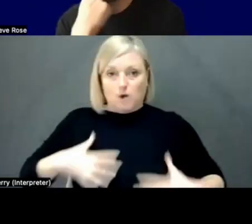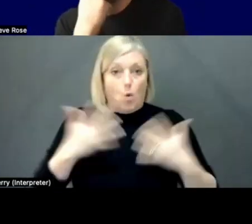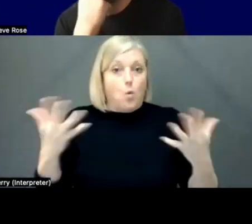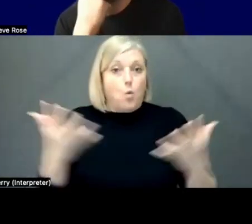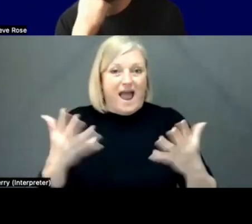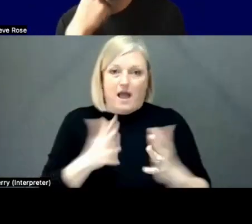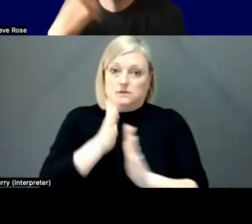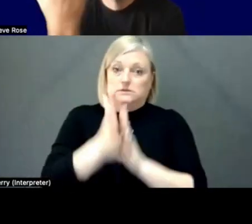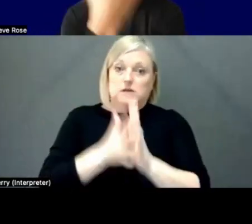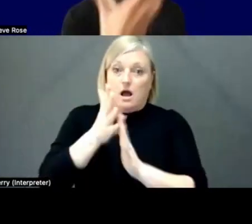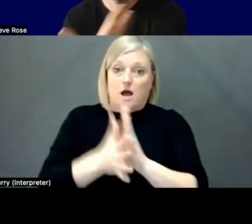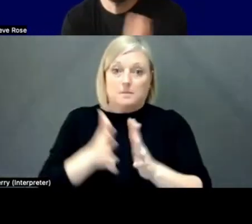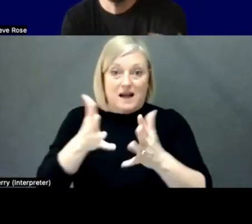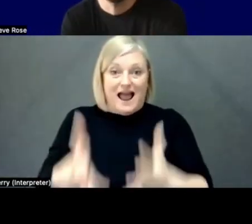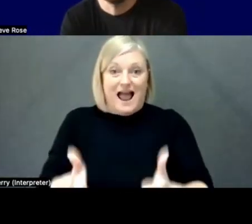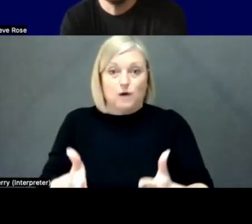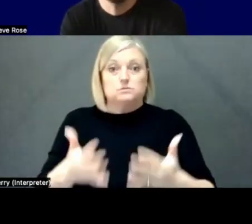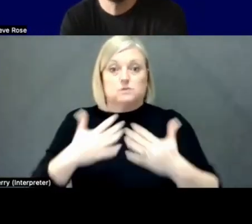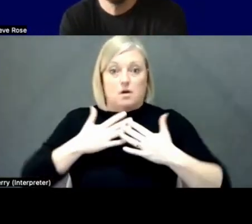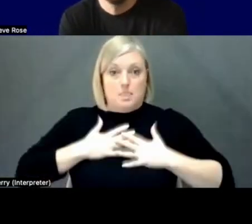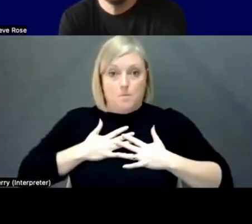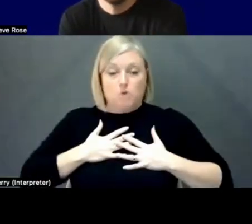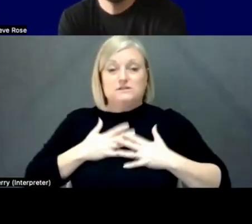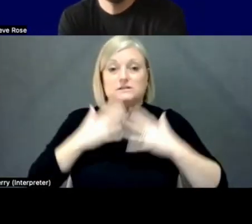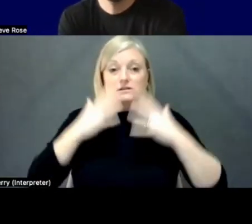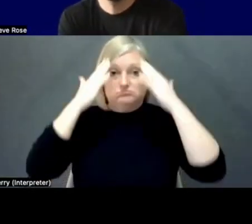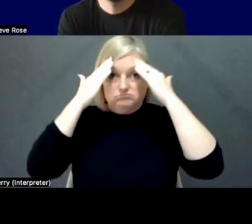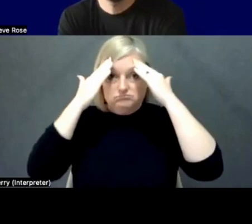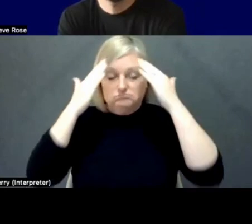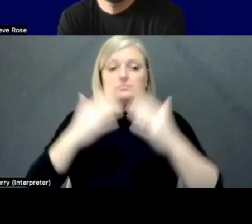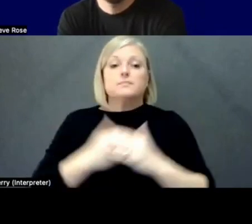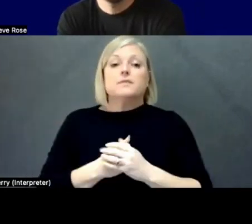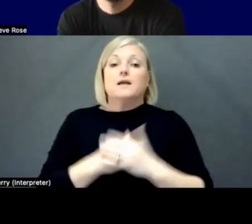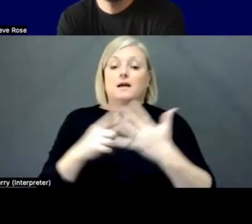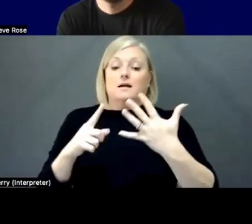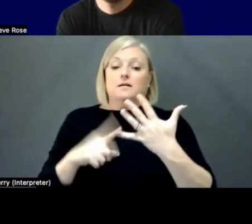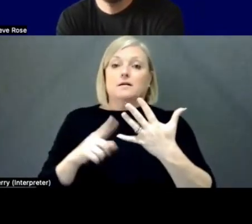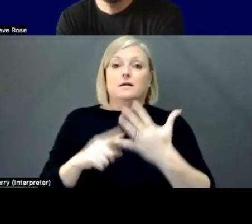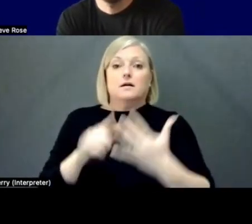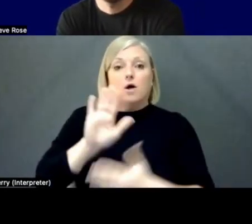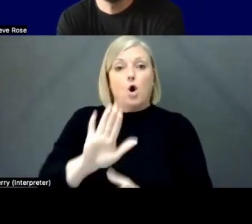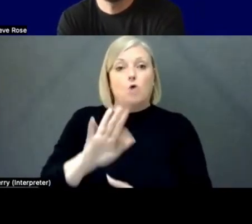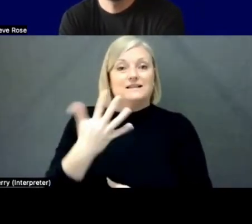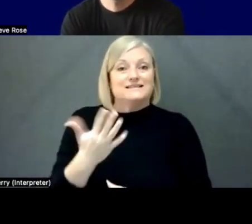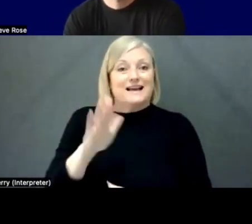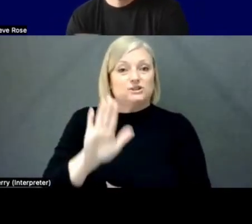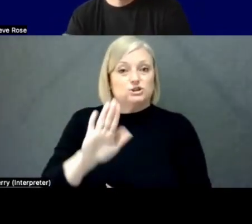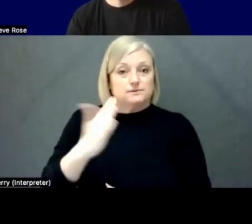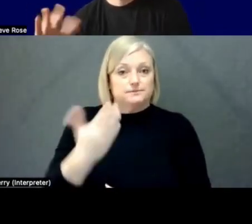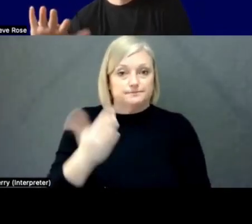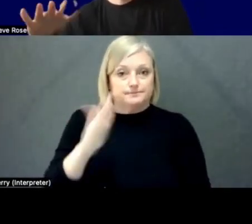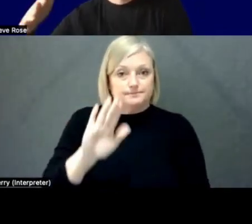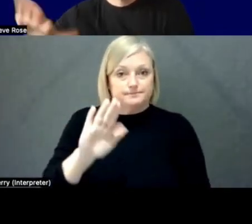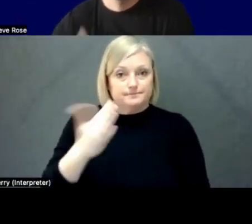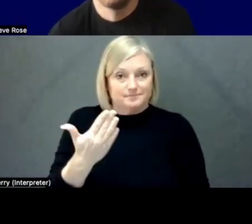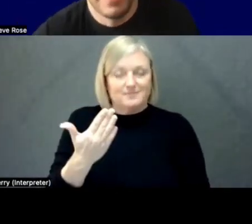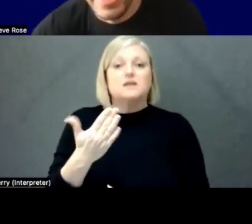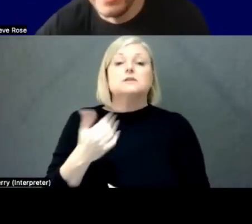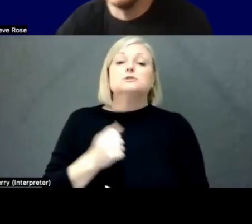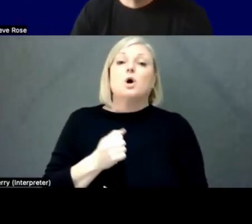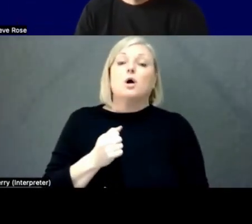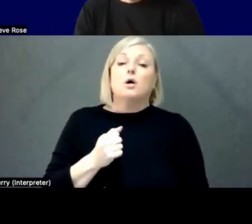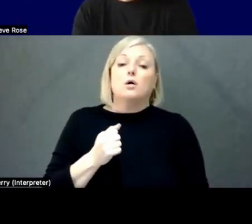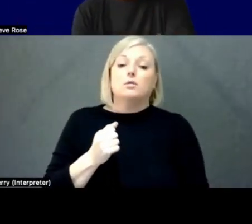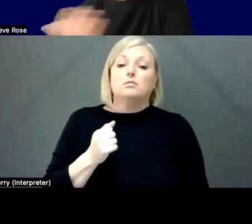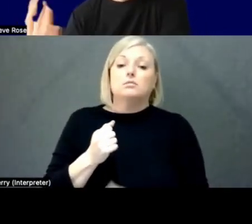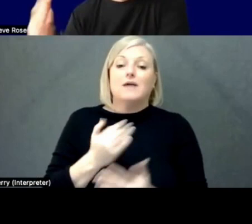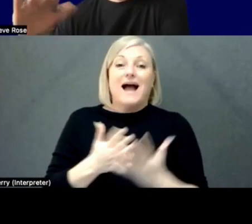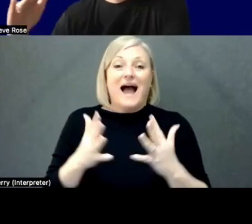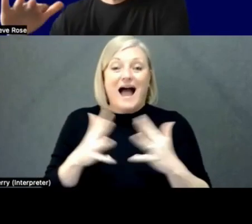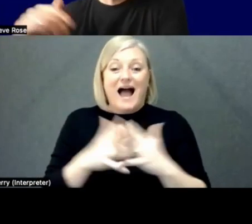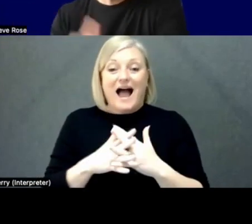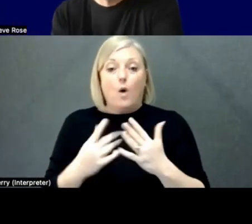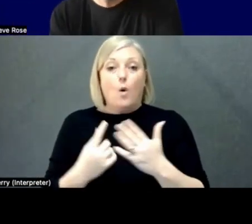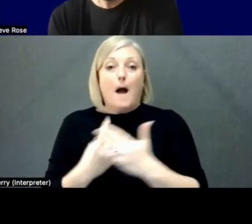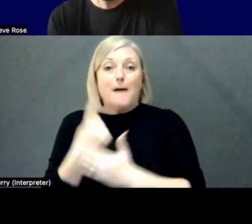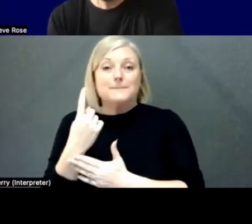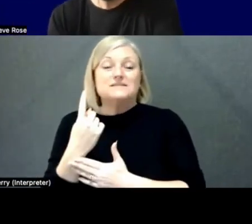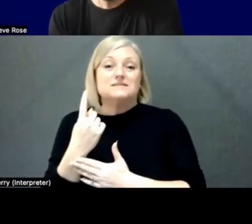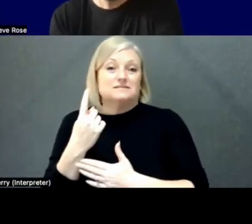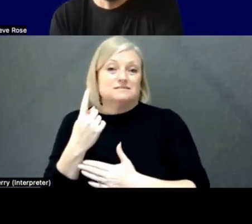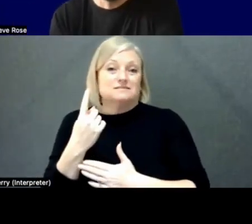sign, within a signing space, and we look for palm orientation. How that hand is orientated in space.